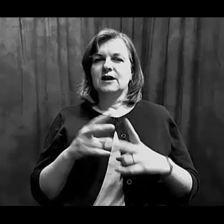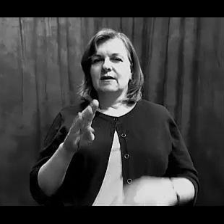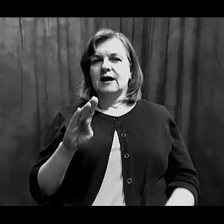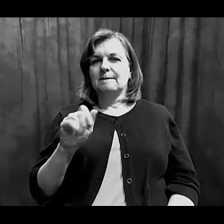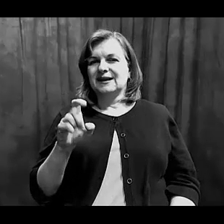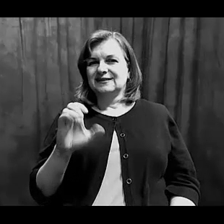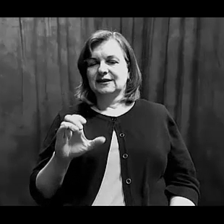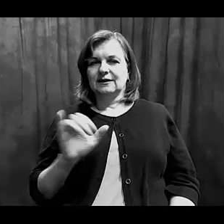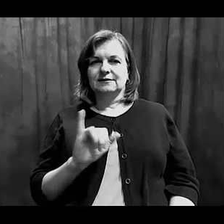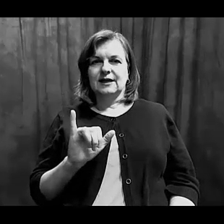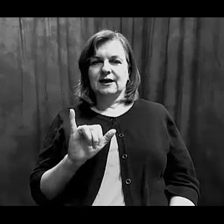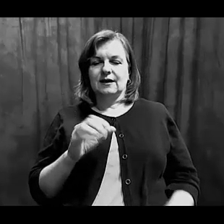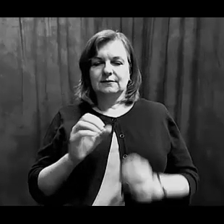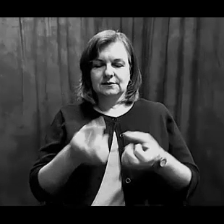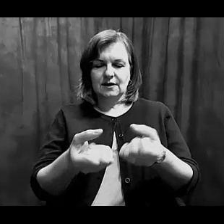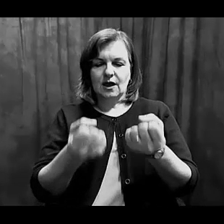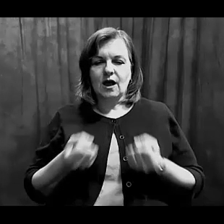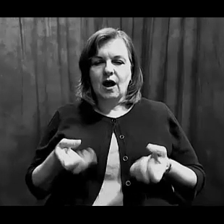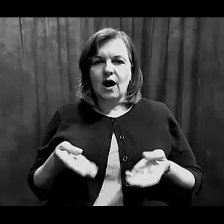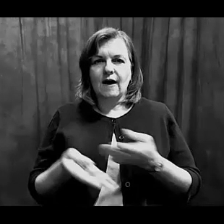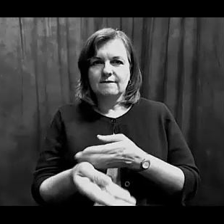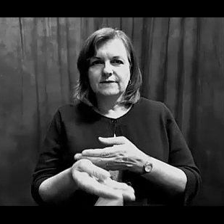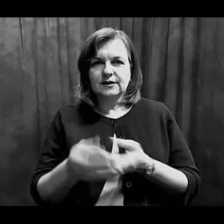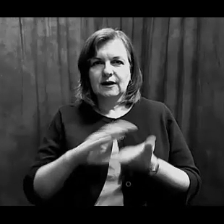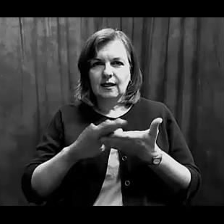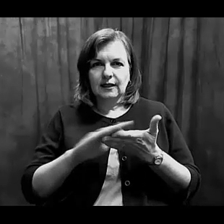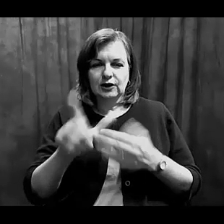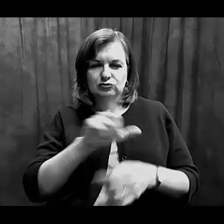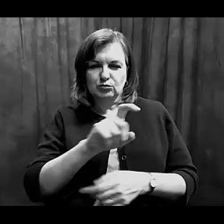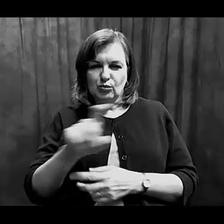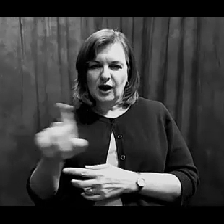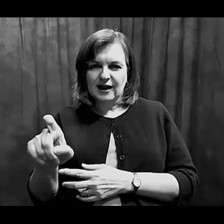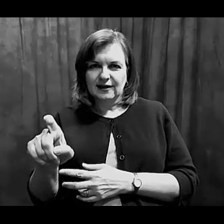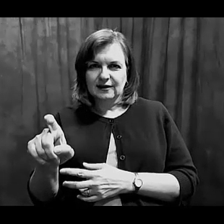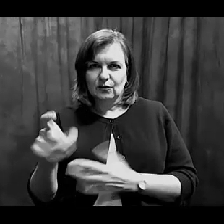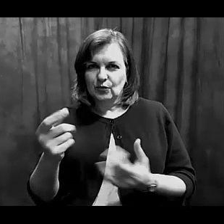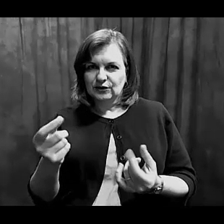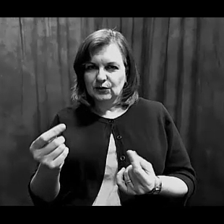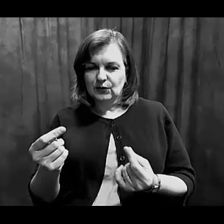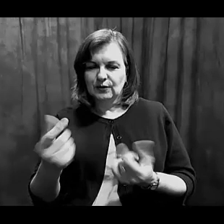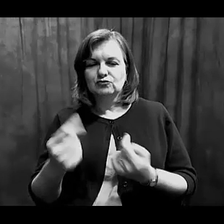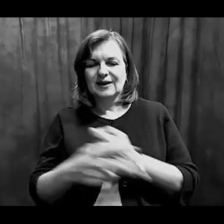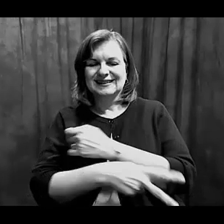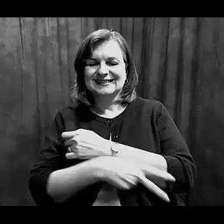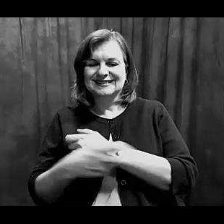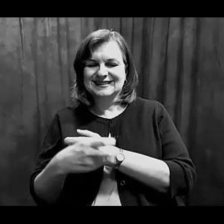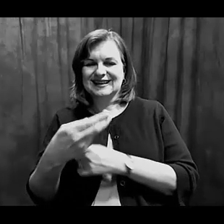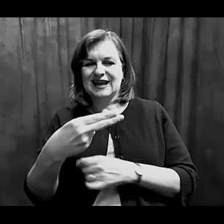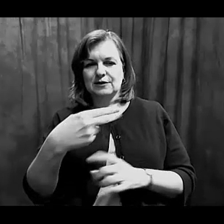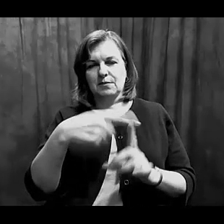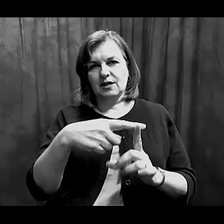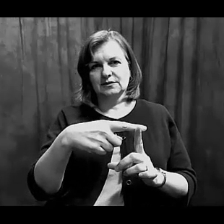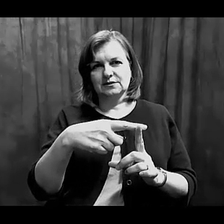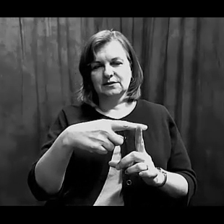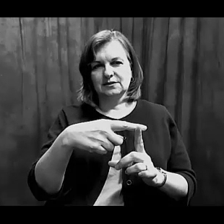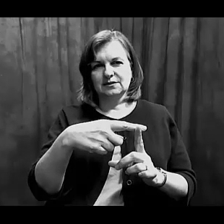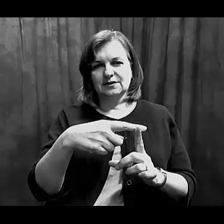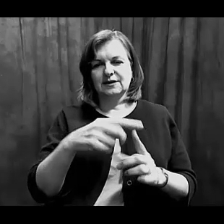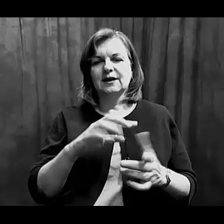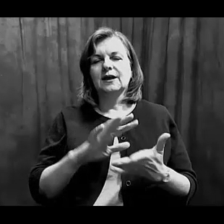and the reason is things that are very very basic like oven cleaner are trying to steal H+